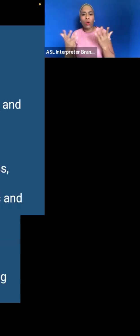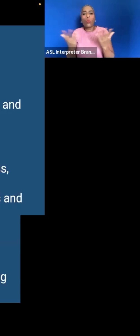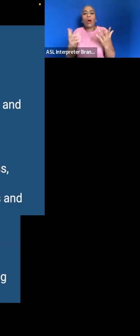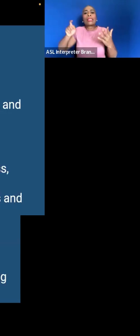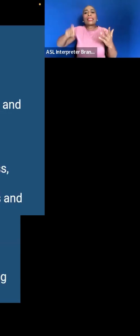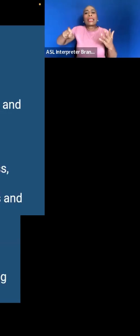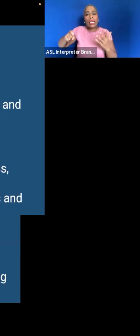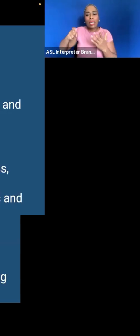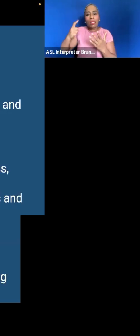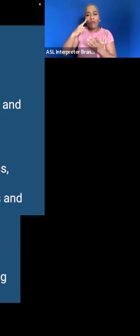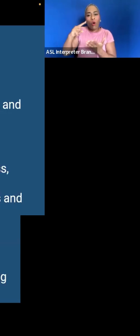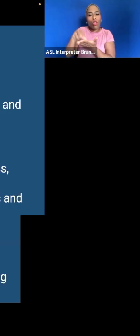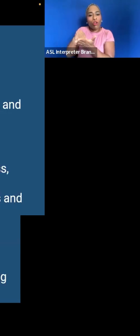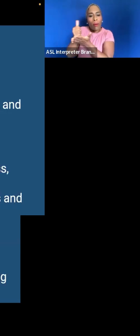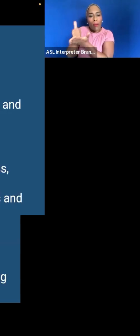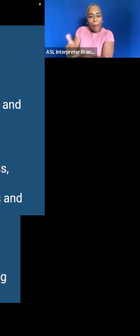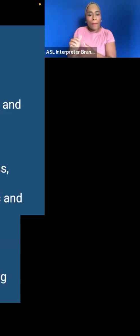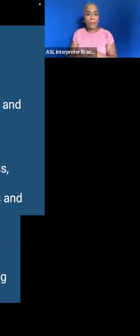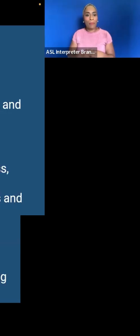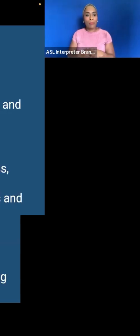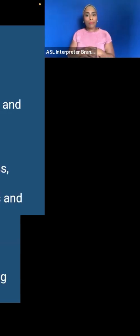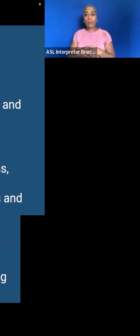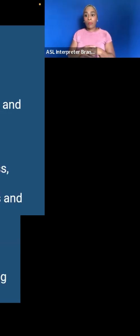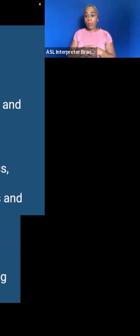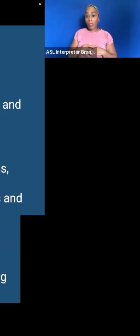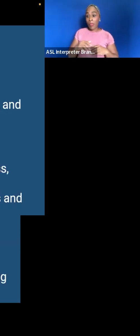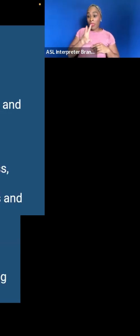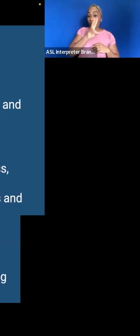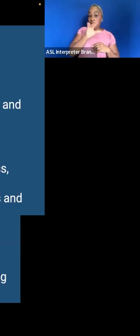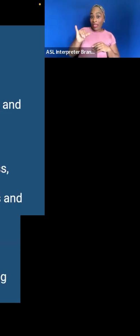What impact is the VI going to have on their testing performance?